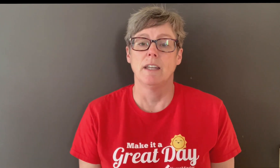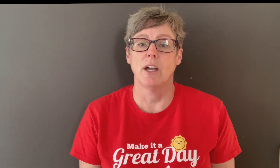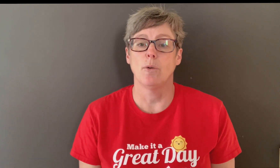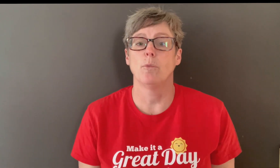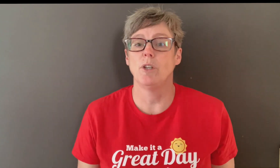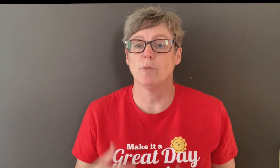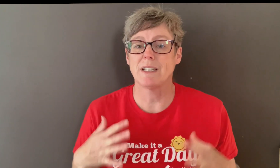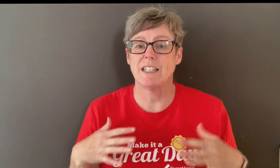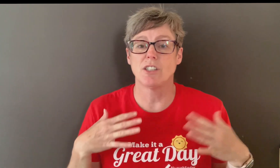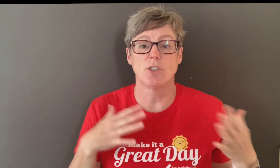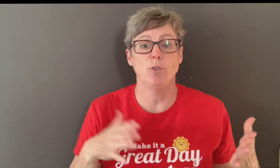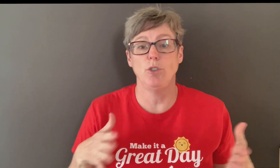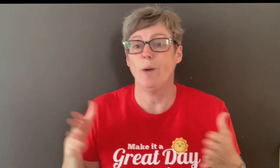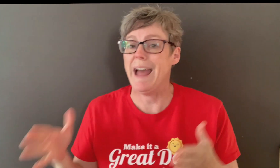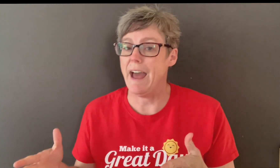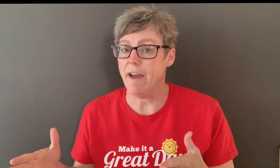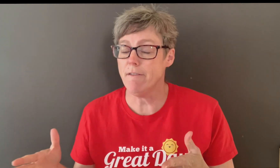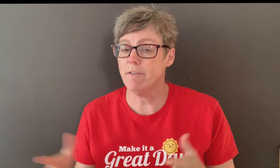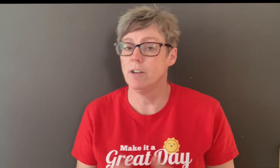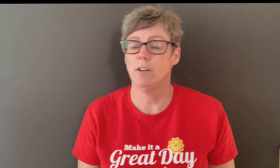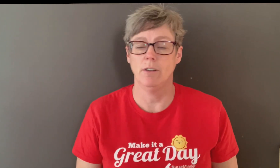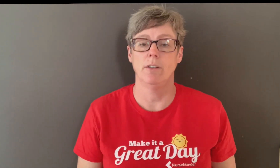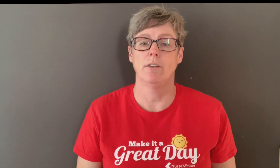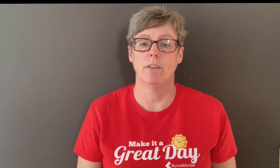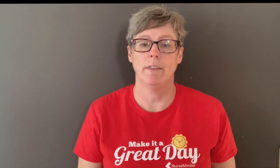Now when you want to say just do you have